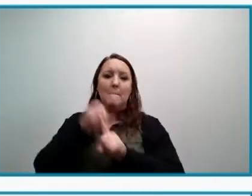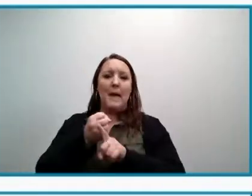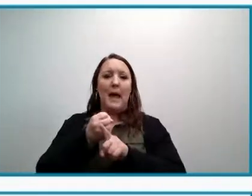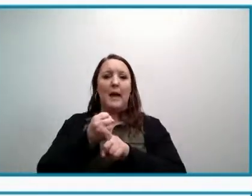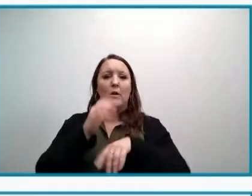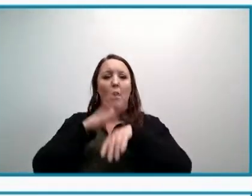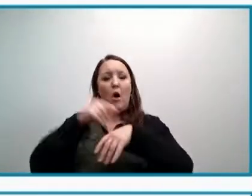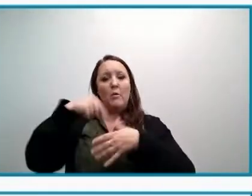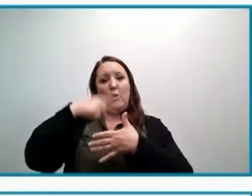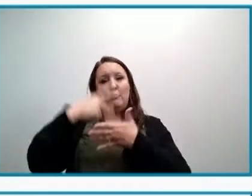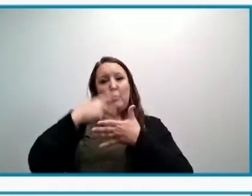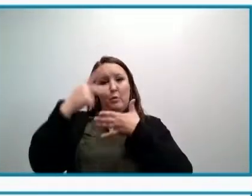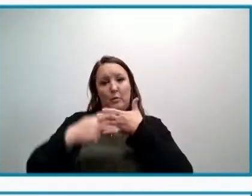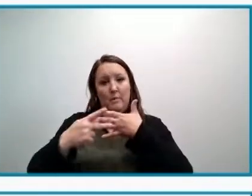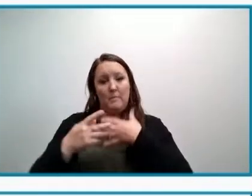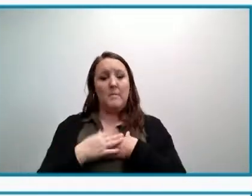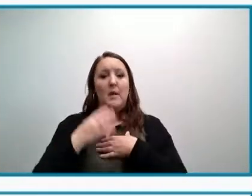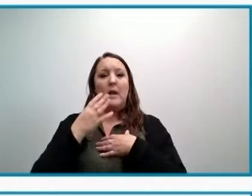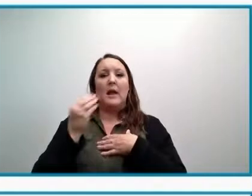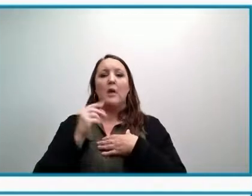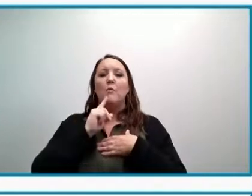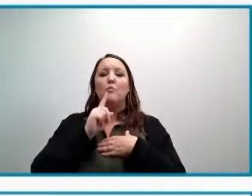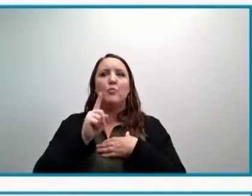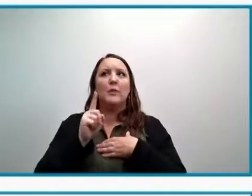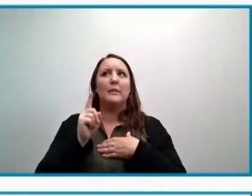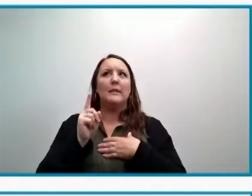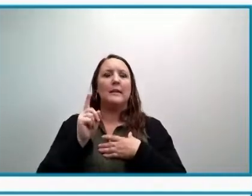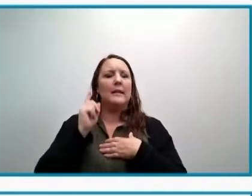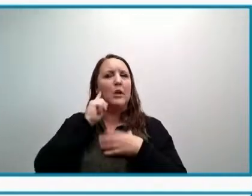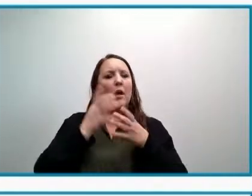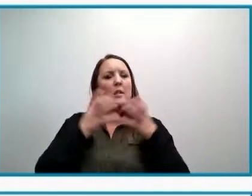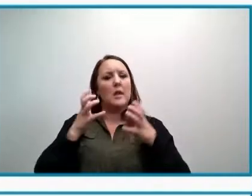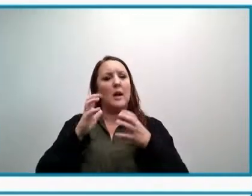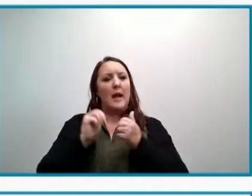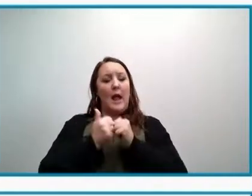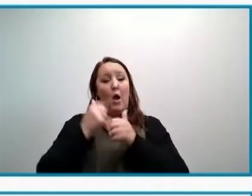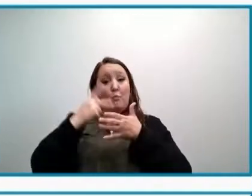And I'm really hearing a lot about how programming is responsive. And Gill,